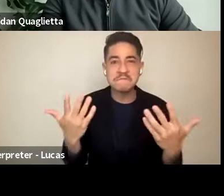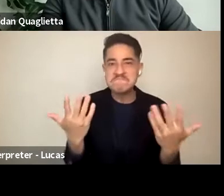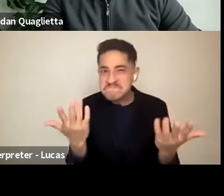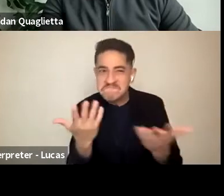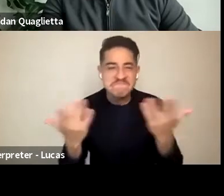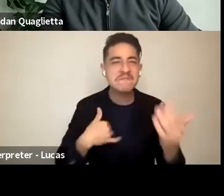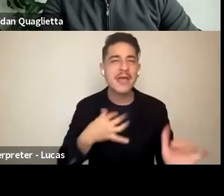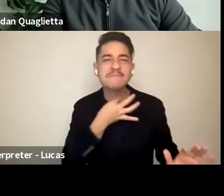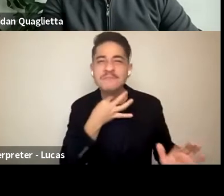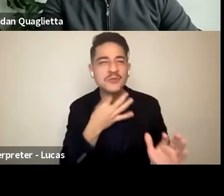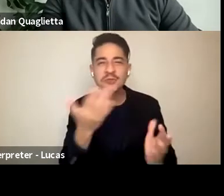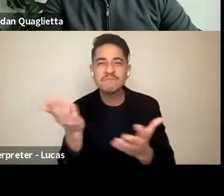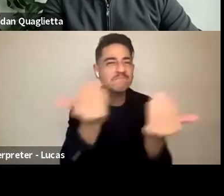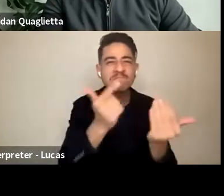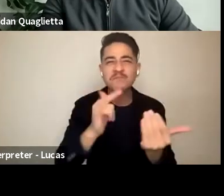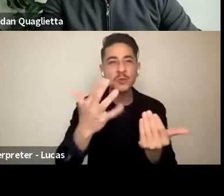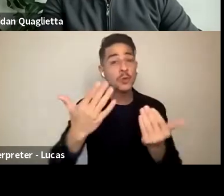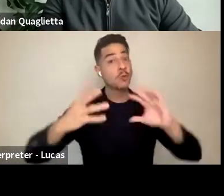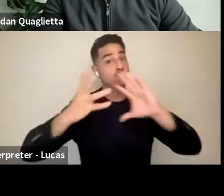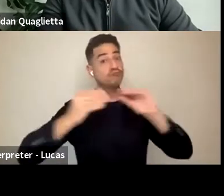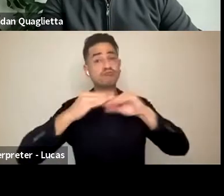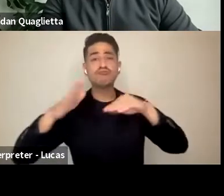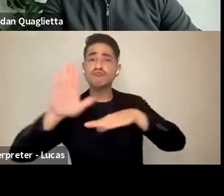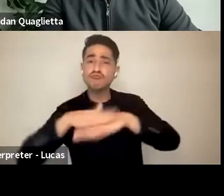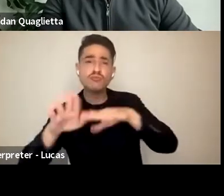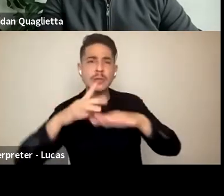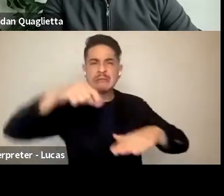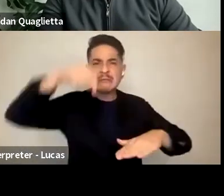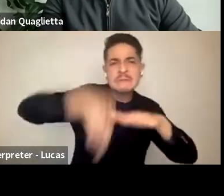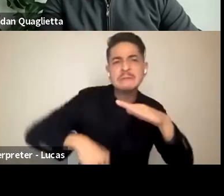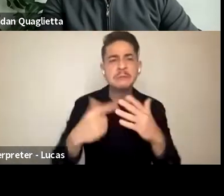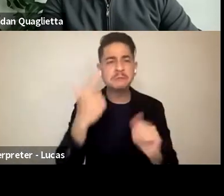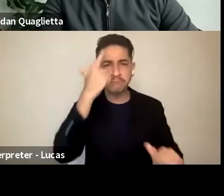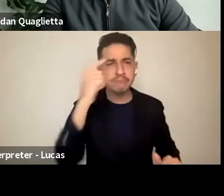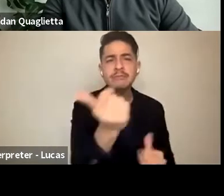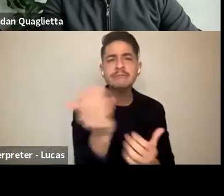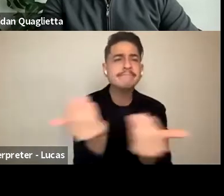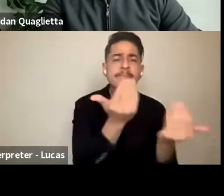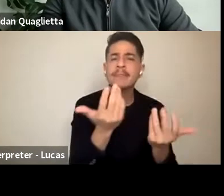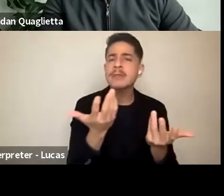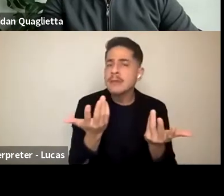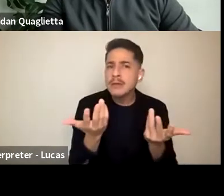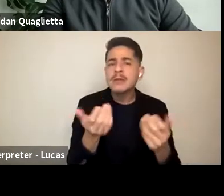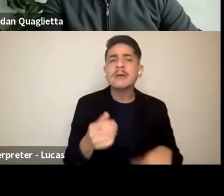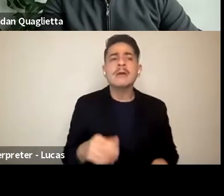feel free to just tag onto whatever aspect you want. Which organizations would you go after or which are the most